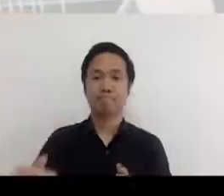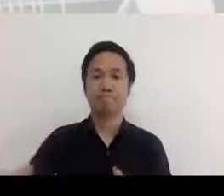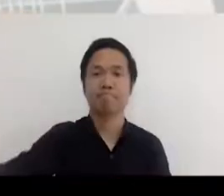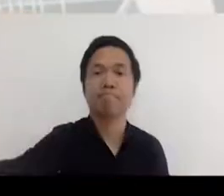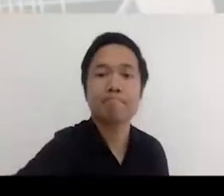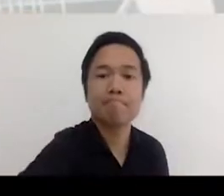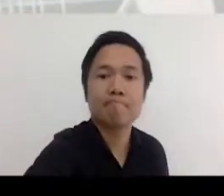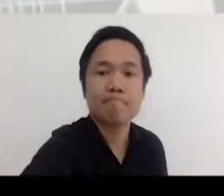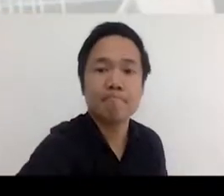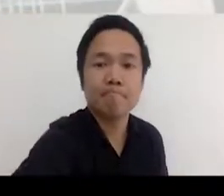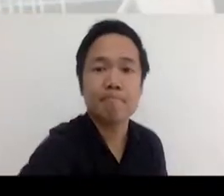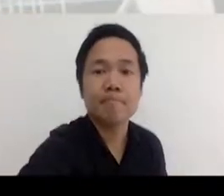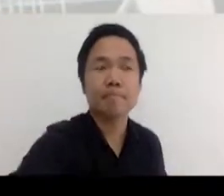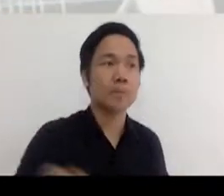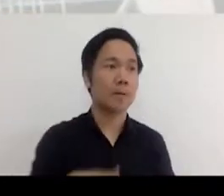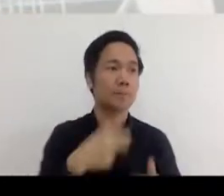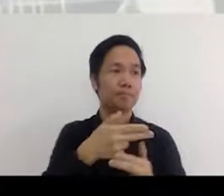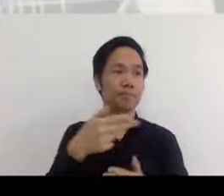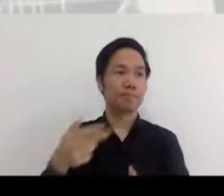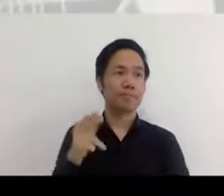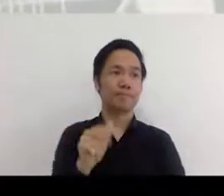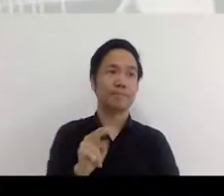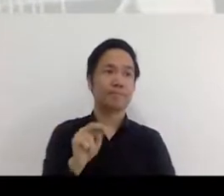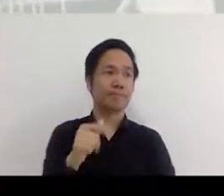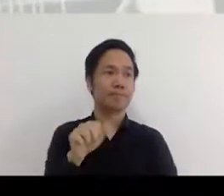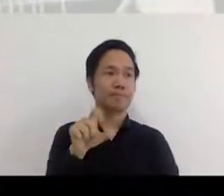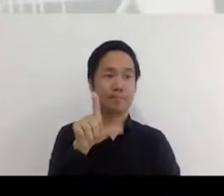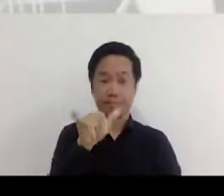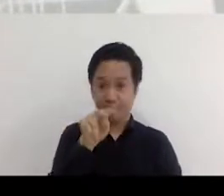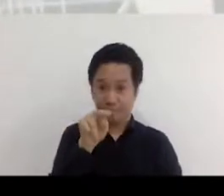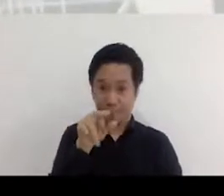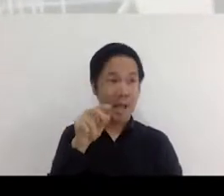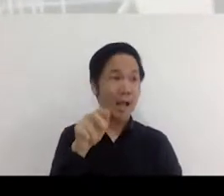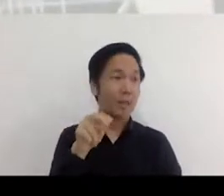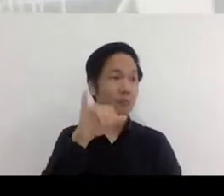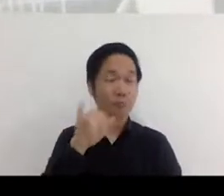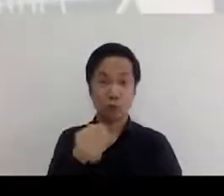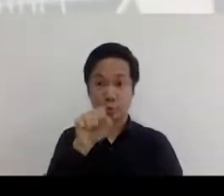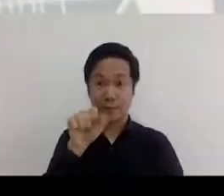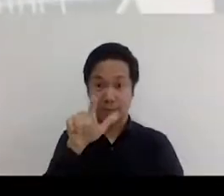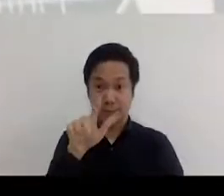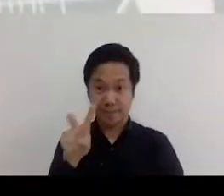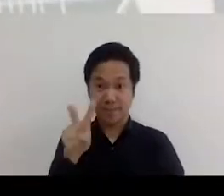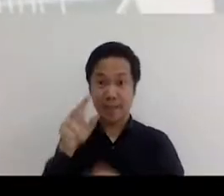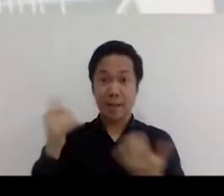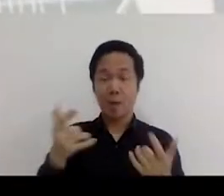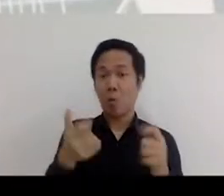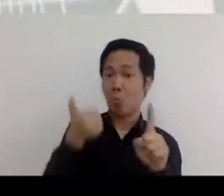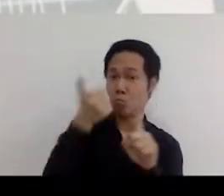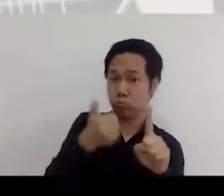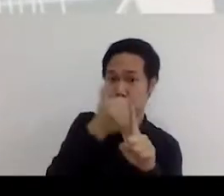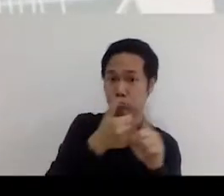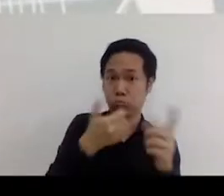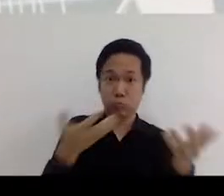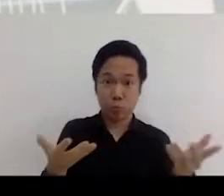Anjlee is an award-winning disability advocate, author, researcher and social entrepreneur.